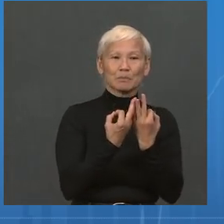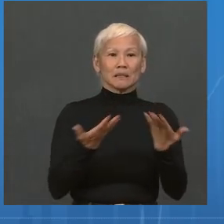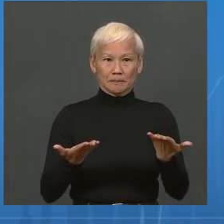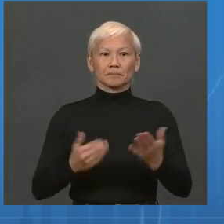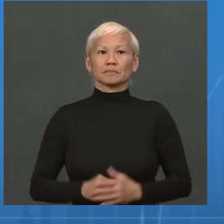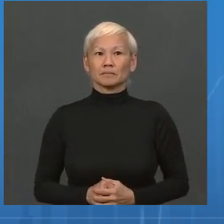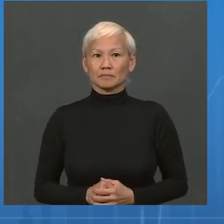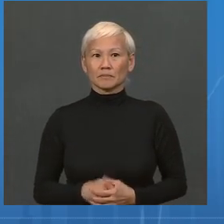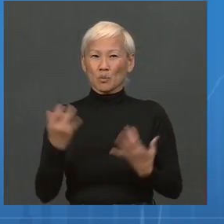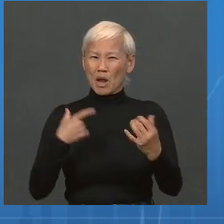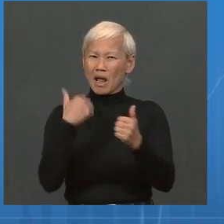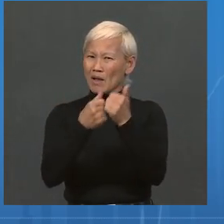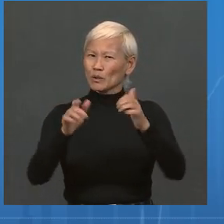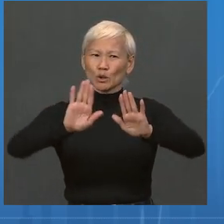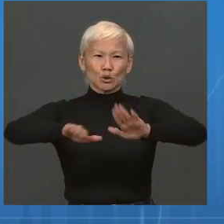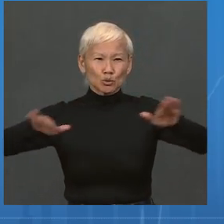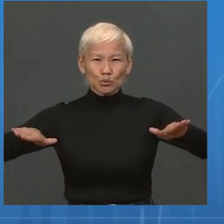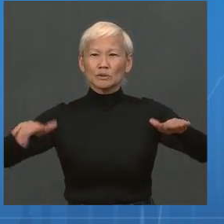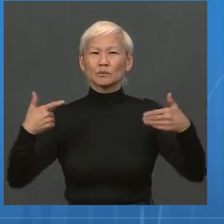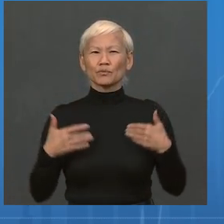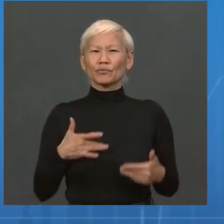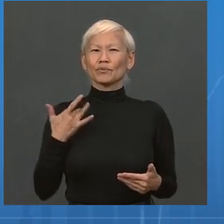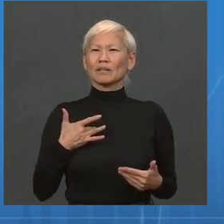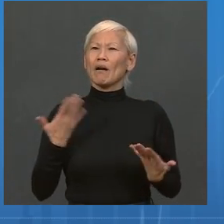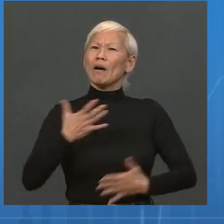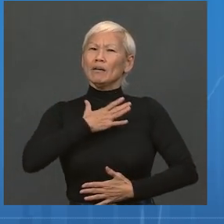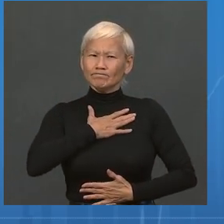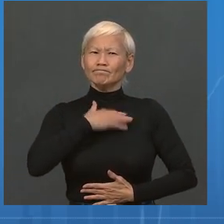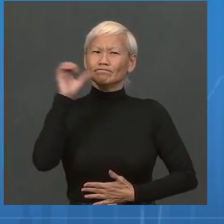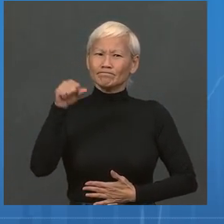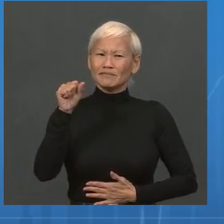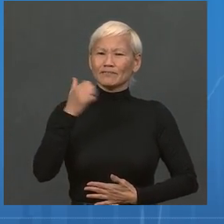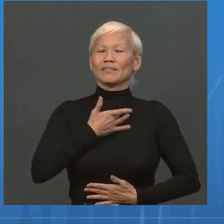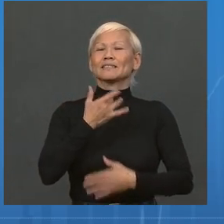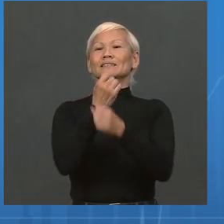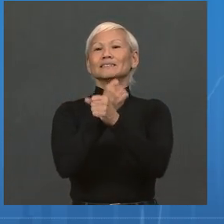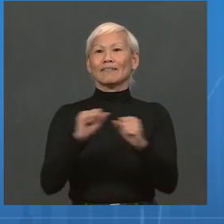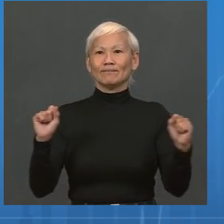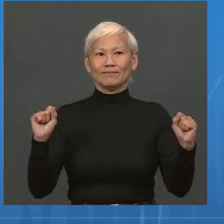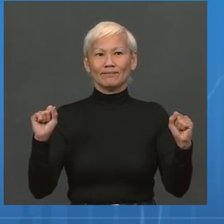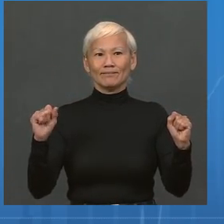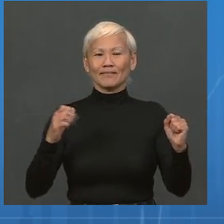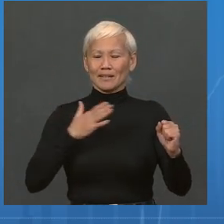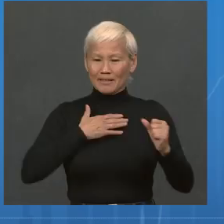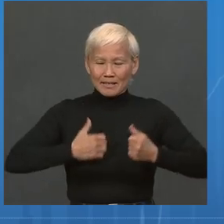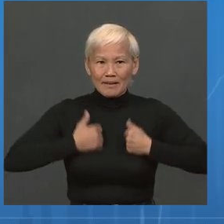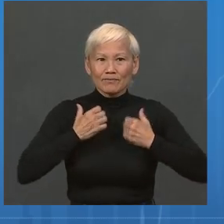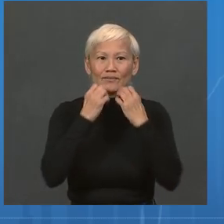and to be able to get back to the lives they love: sleepovers and birthday parties, school plays and soccer games,